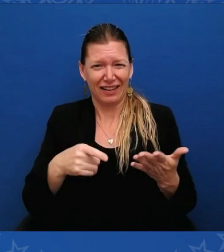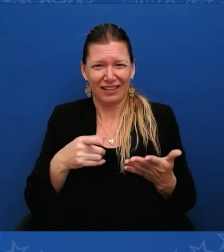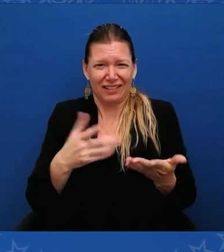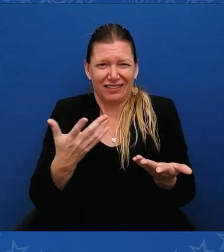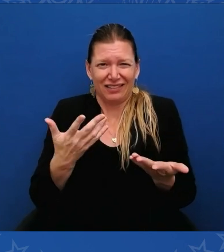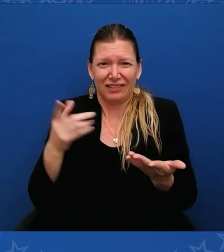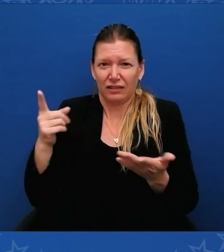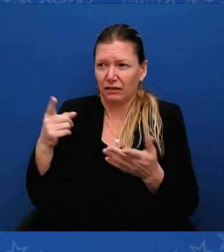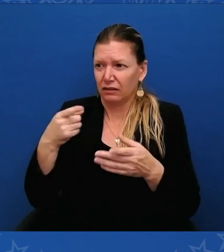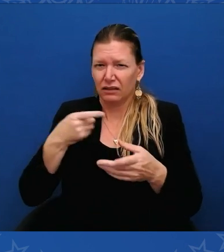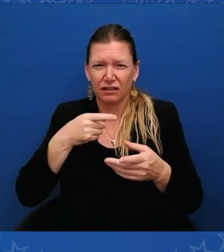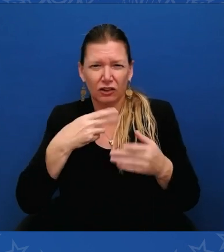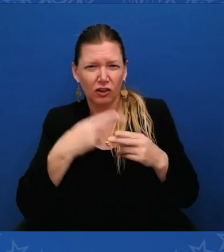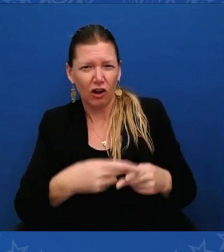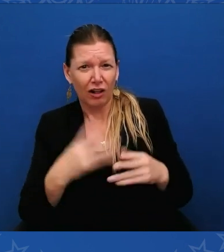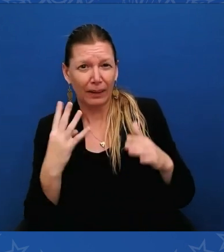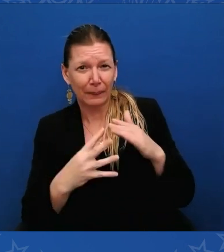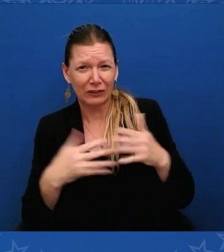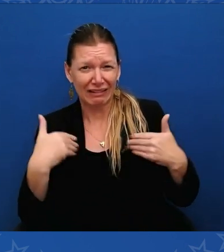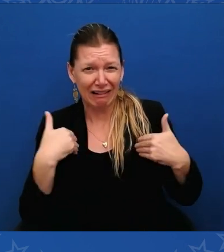demonizing Haitian communities in Ohio.